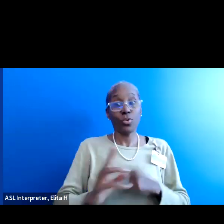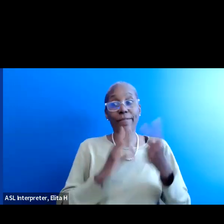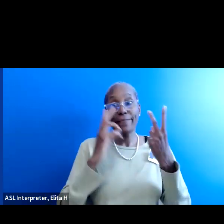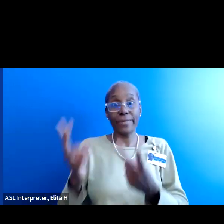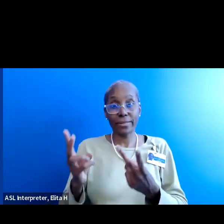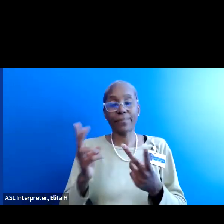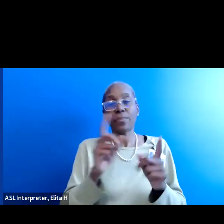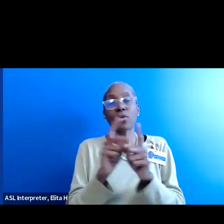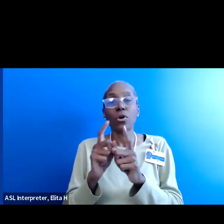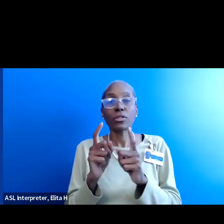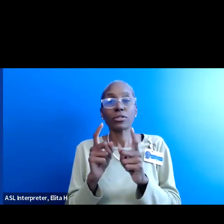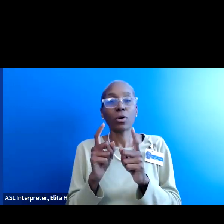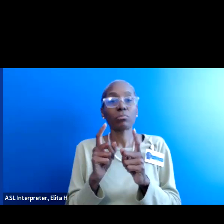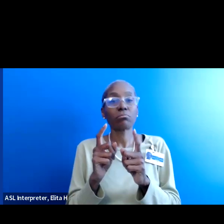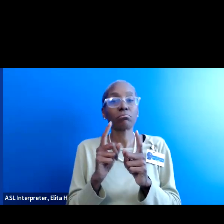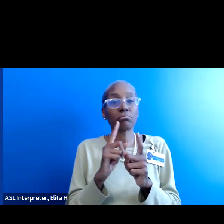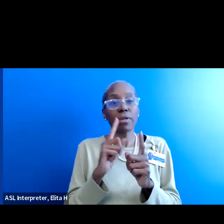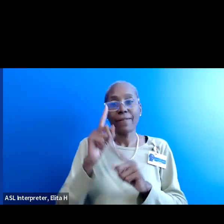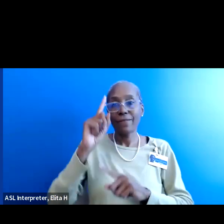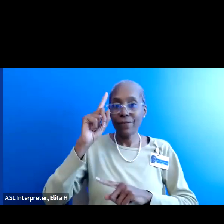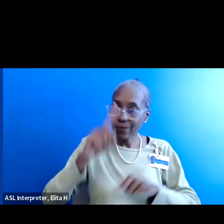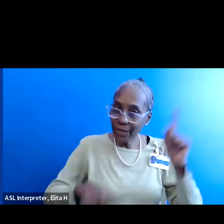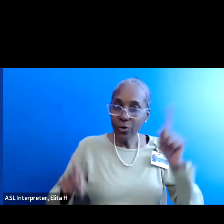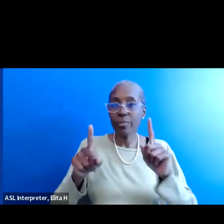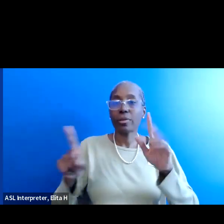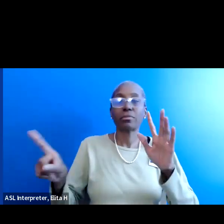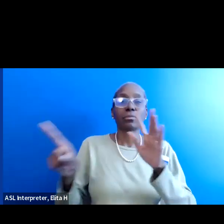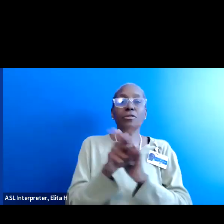And also vary the times that you go even when you're visiting a facility.